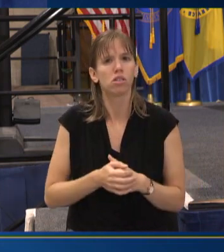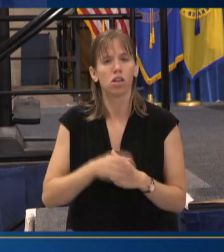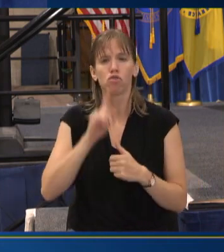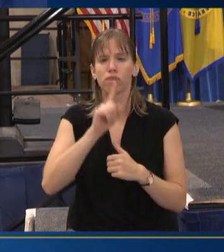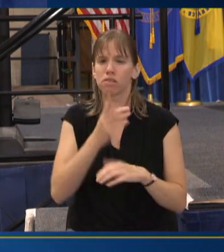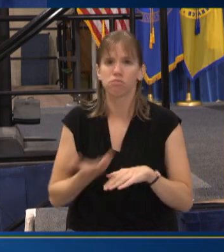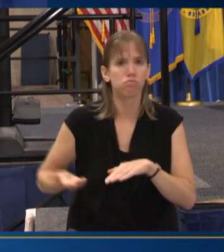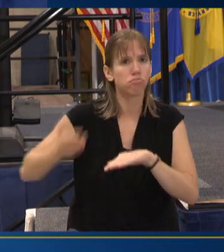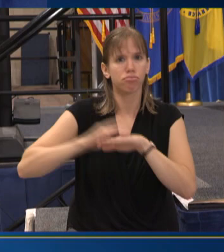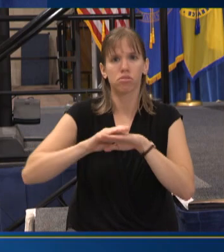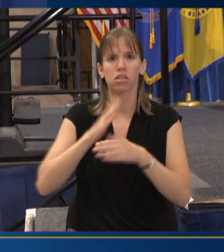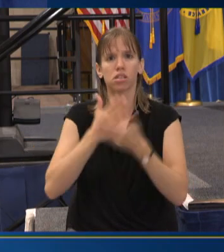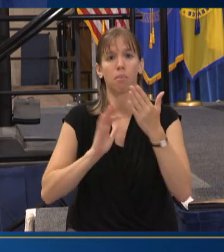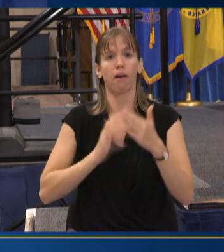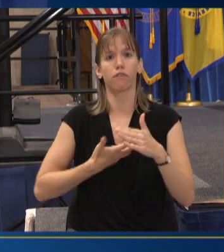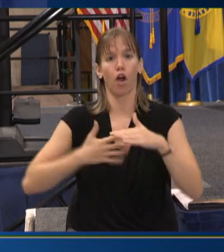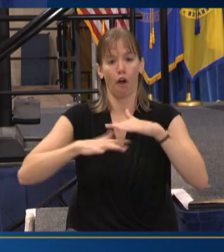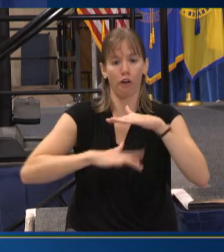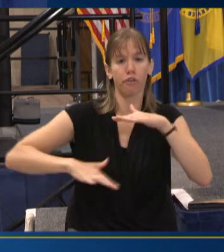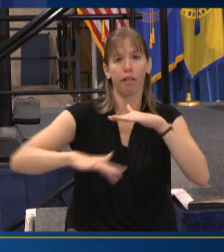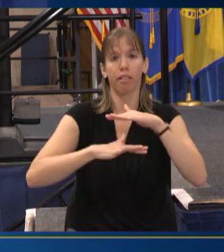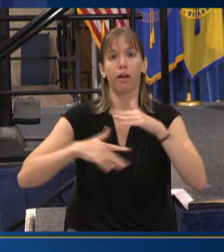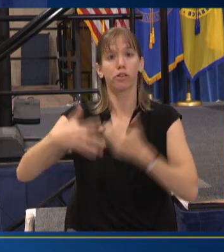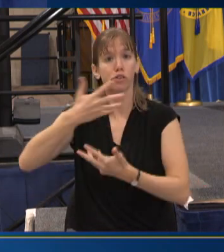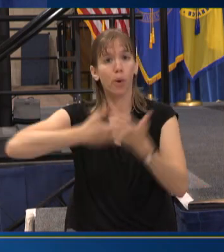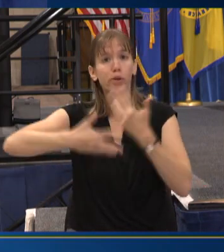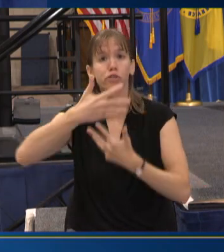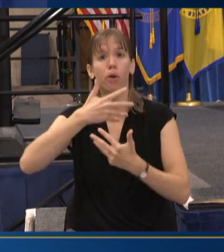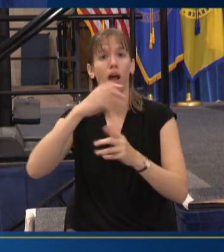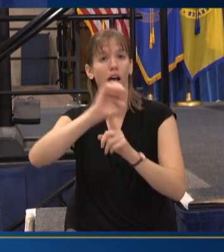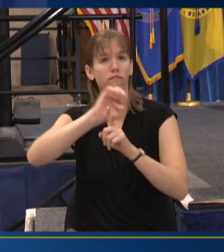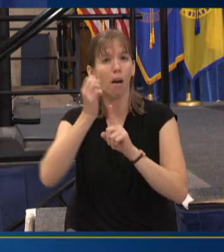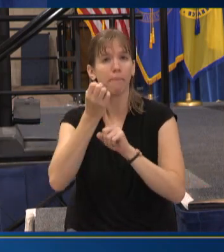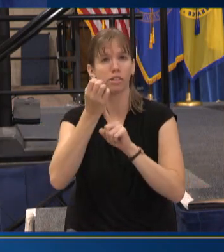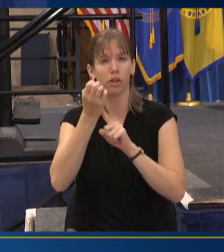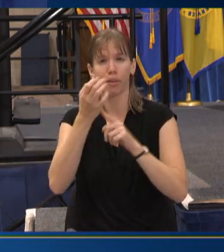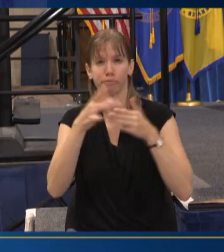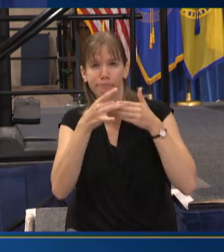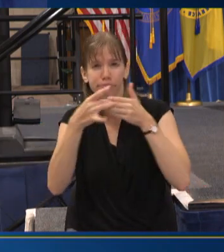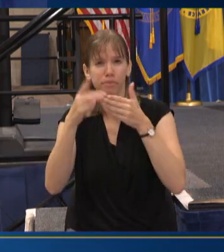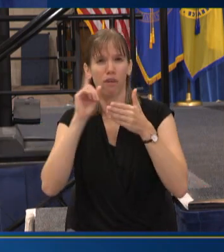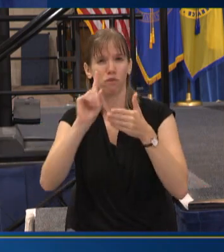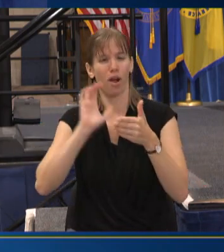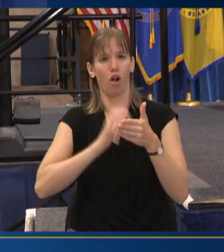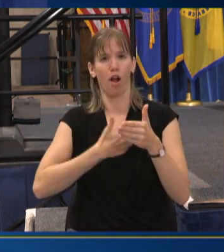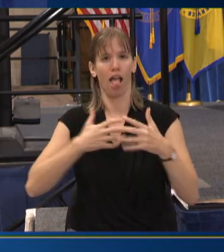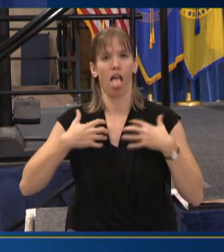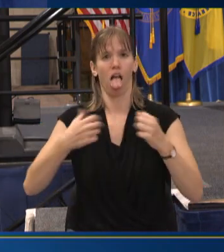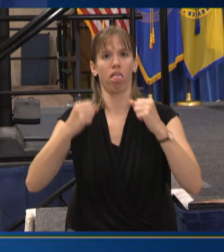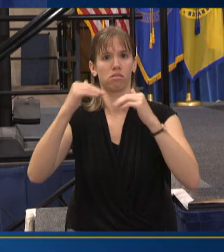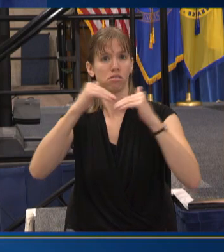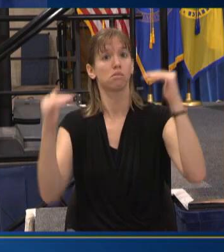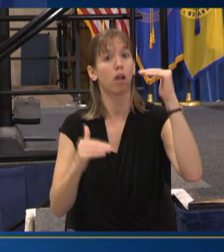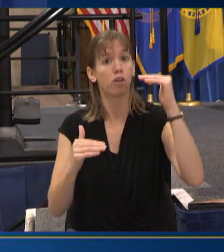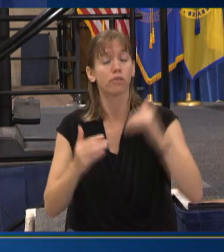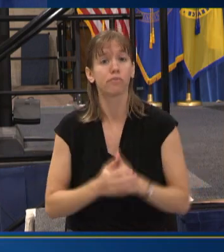underlying social and environmental drivers of health disparities. And so even as all of us are affected, we